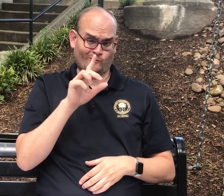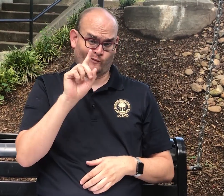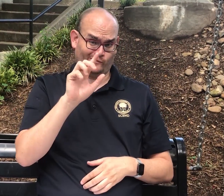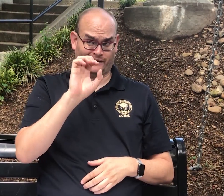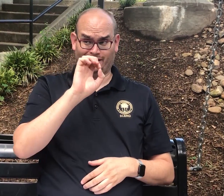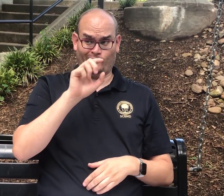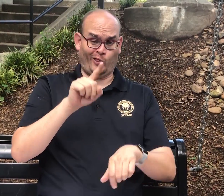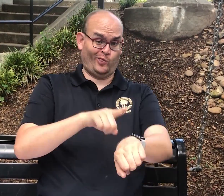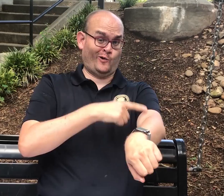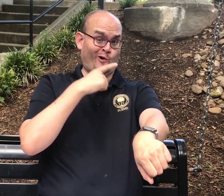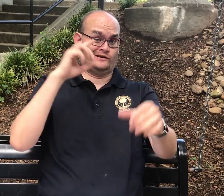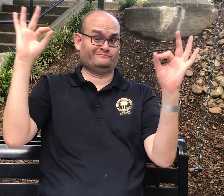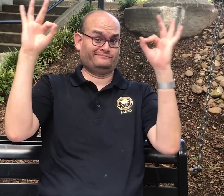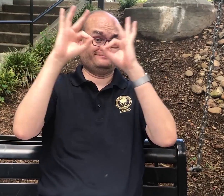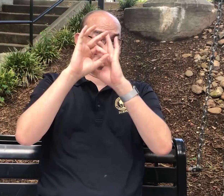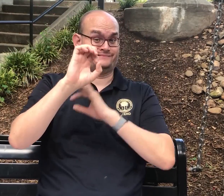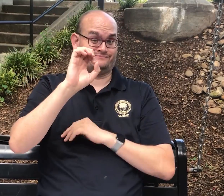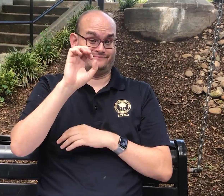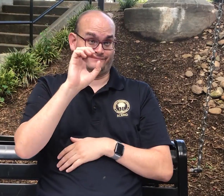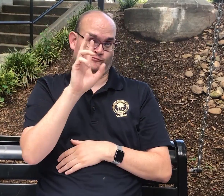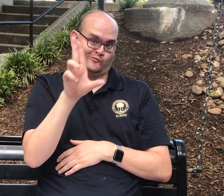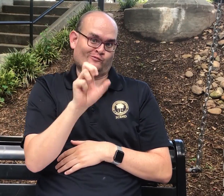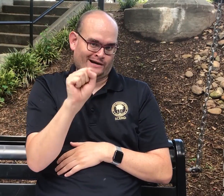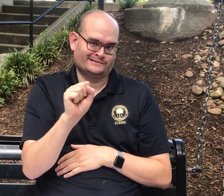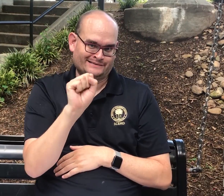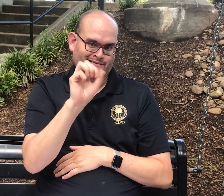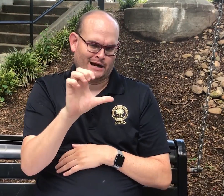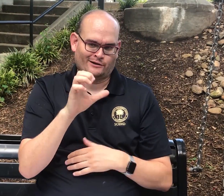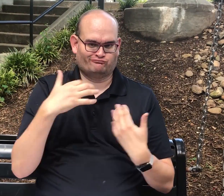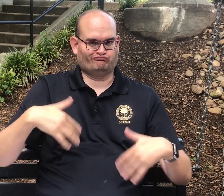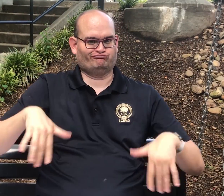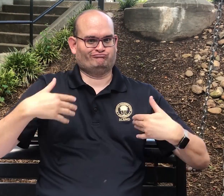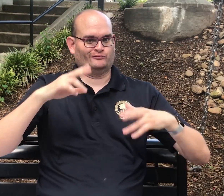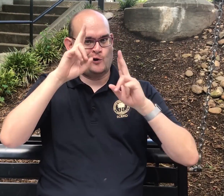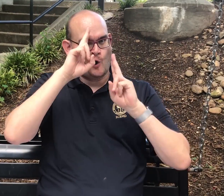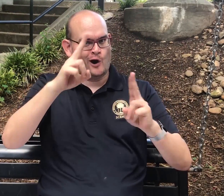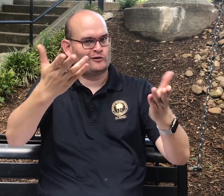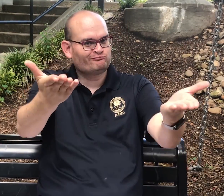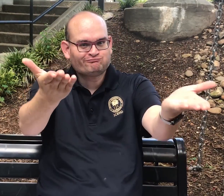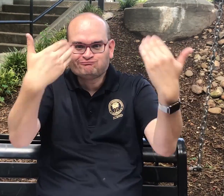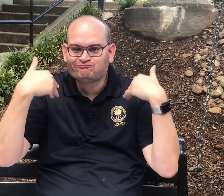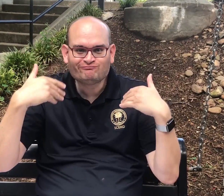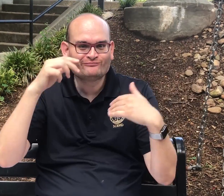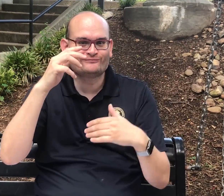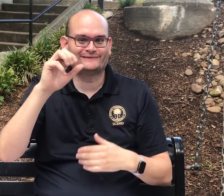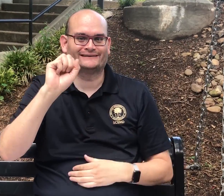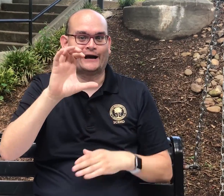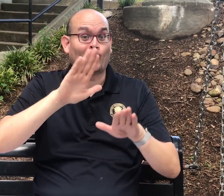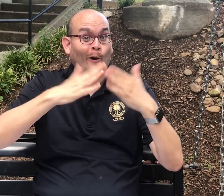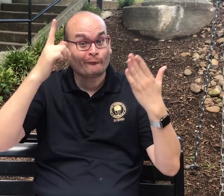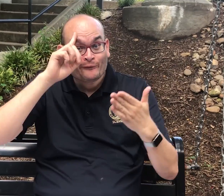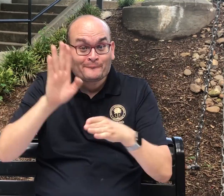SOUTH CAROLINA WILL BE THE STATE TO VIEW THE LONGEST TIMED ECLIPSE IN THE UNITED STATES IT IS OUR HONOR AND SOUTH CAROLINA IS OPEN FOR BUSINESS!